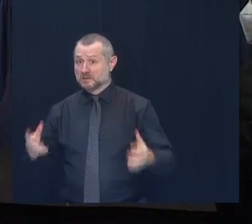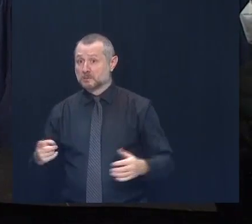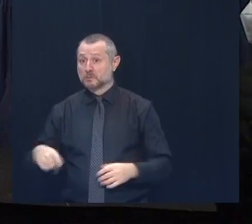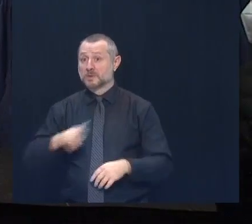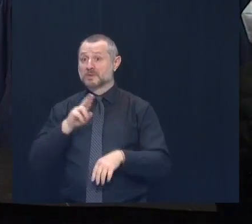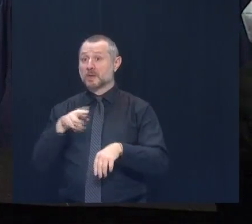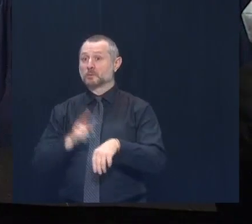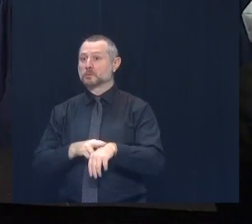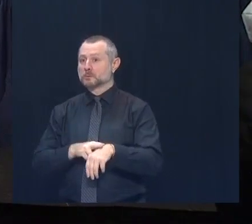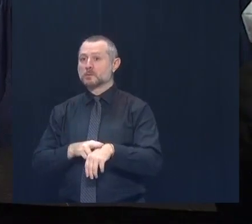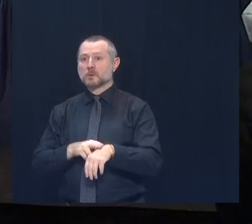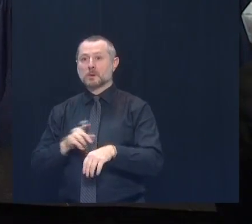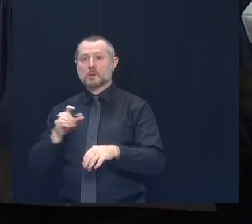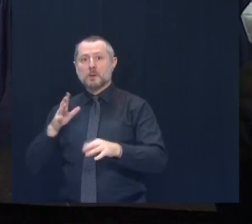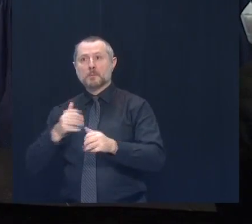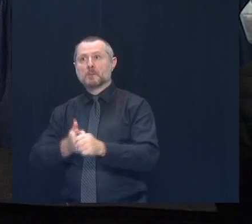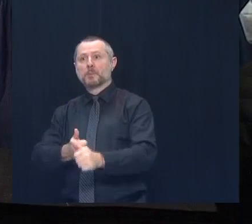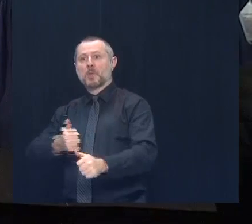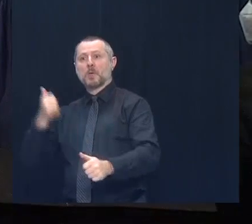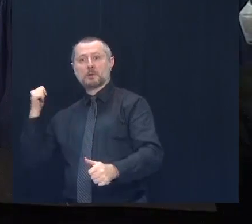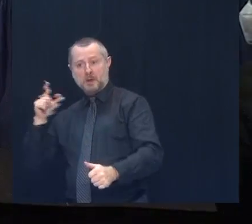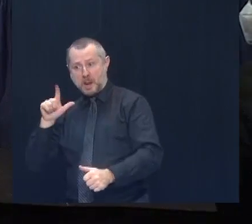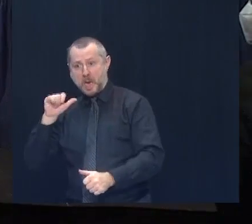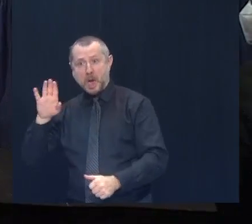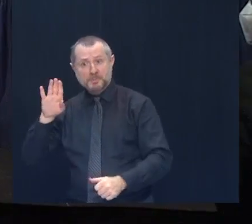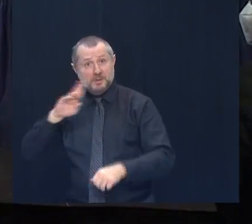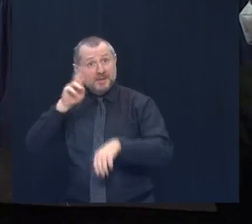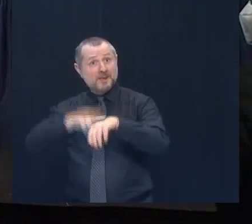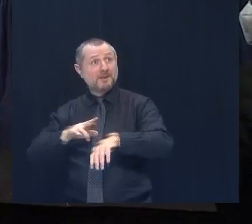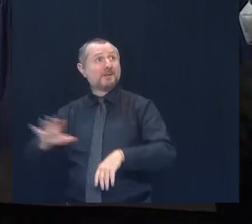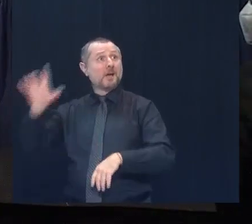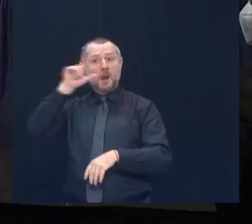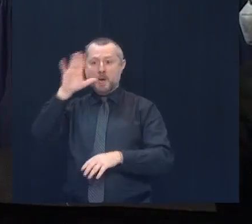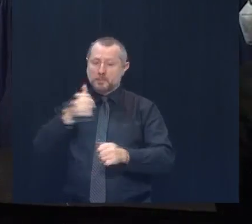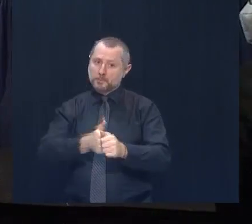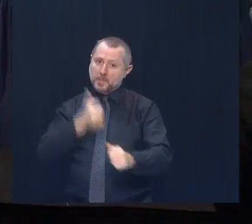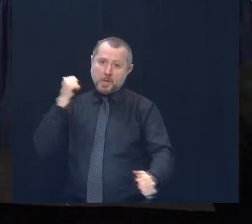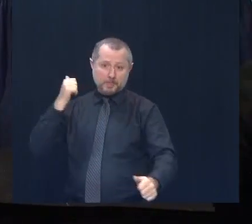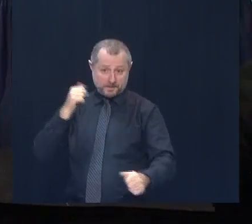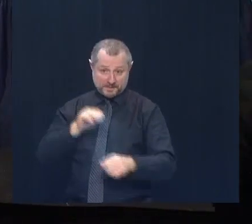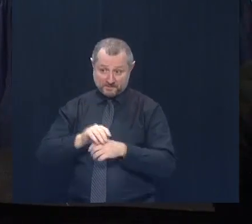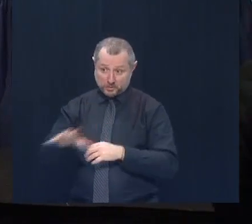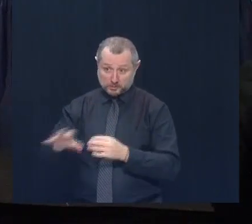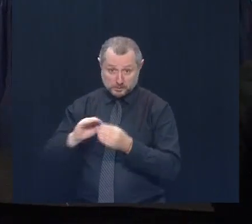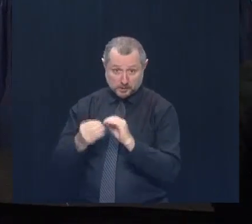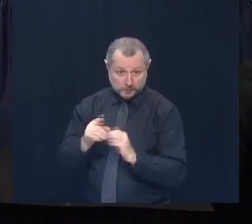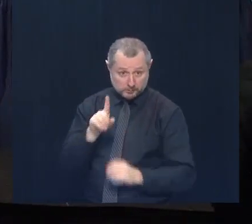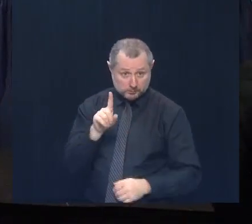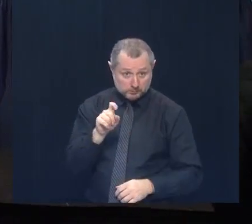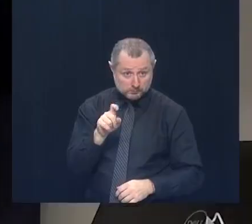WE ARE SEEING LONGe1 LINES AT WE KNOW WE HAVE A BIG BACKUP.